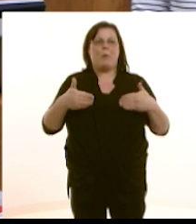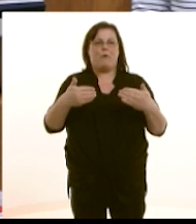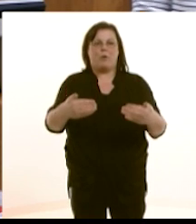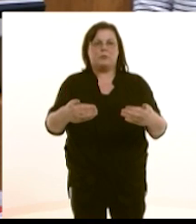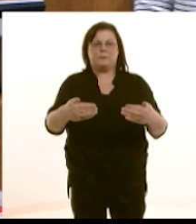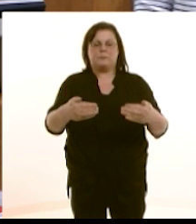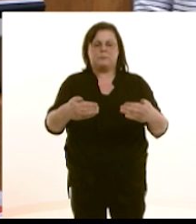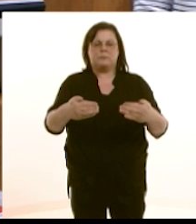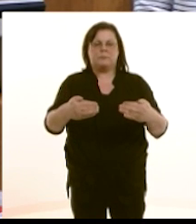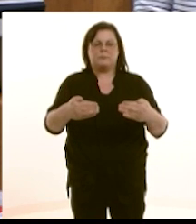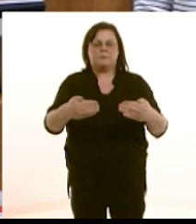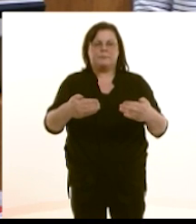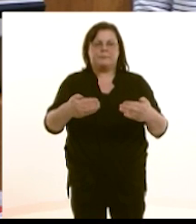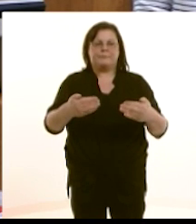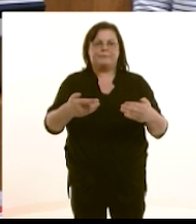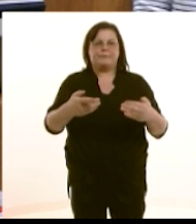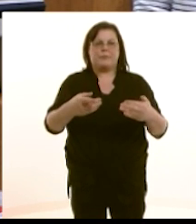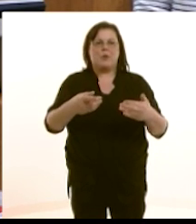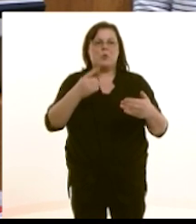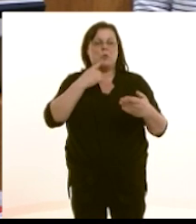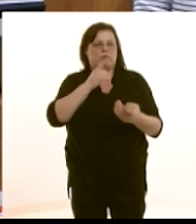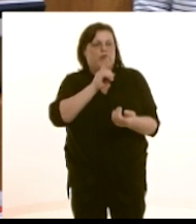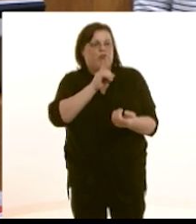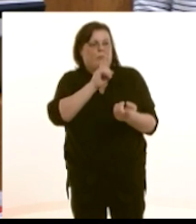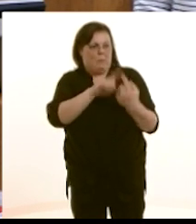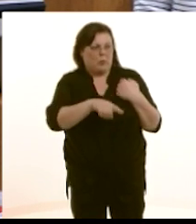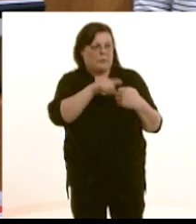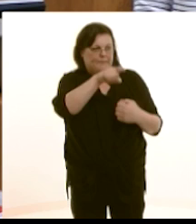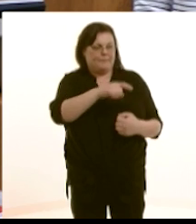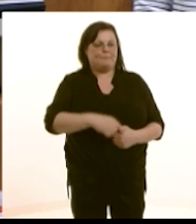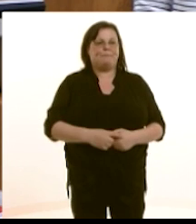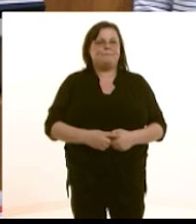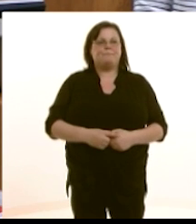that context, to deal with the point that she raises. There is an issue with the recruitment,